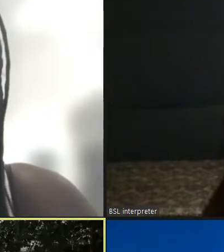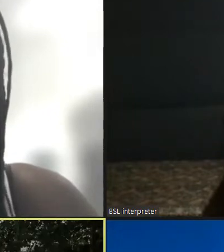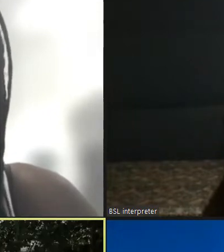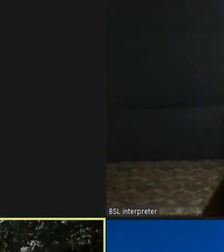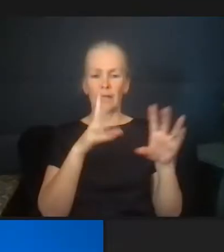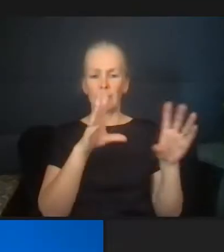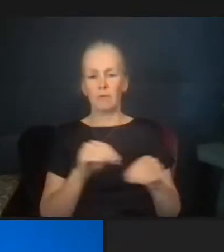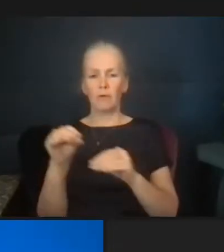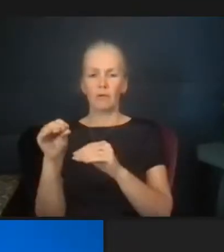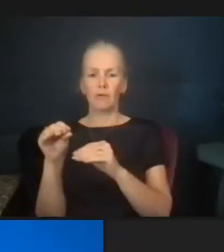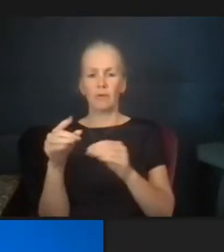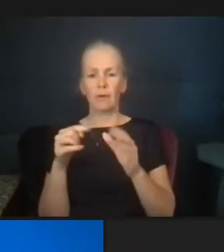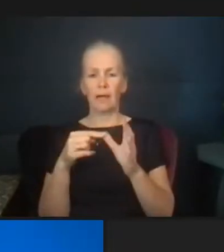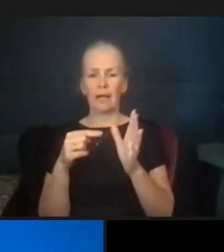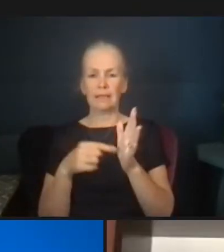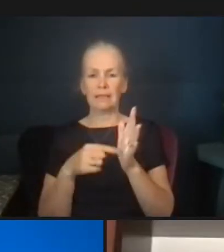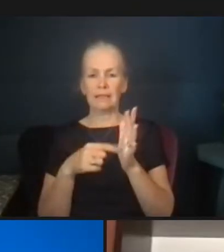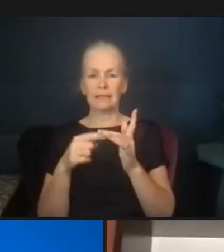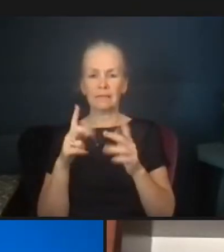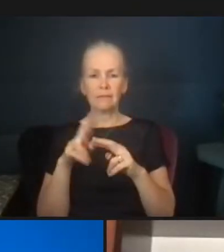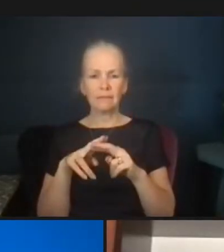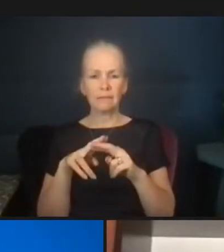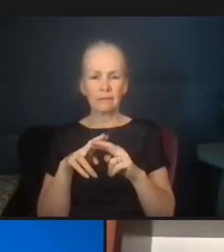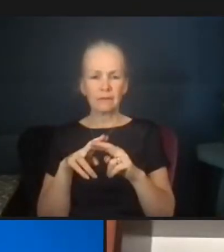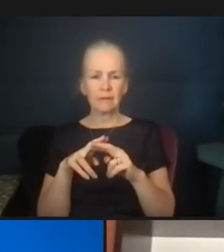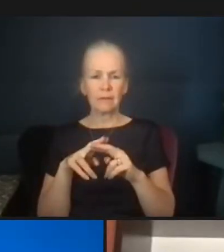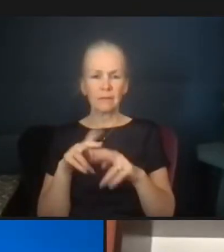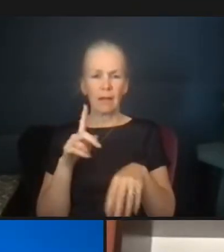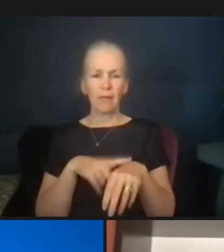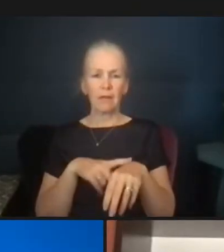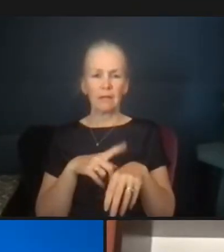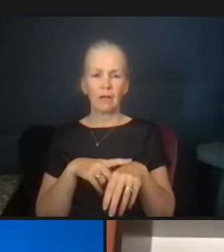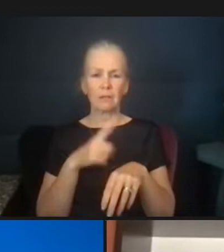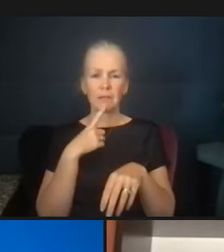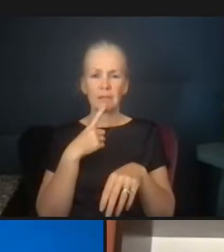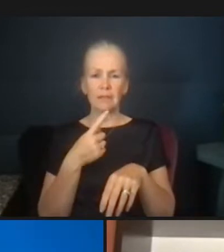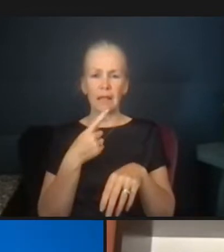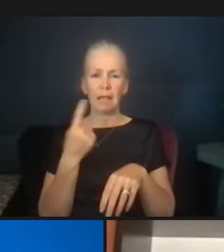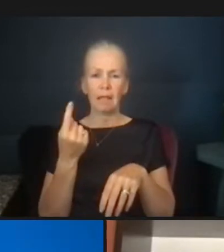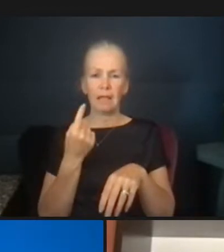just very conscious about the timeline. Just also to say if anybody has any questions,